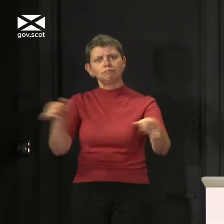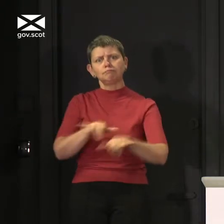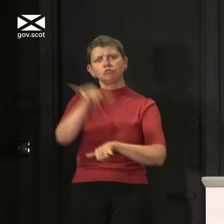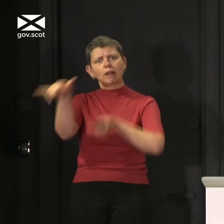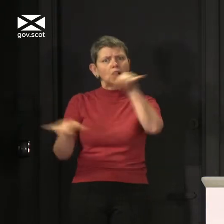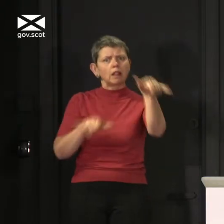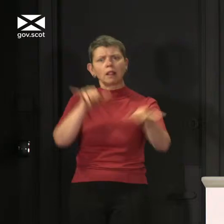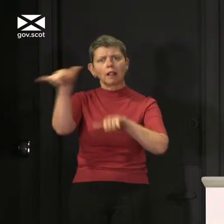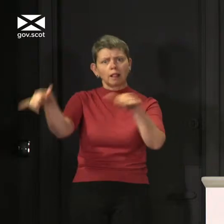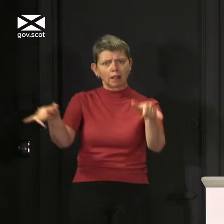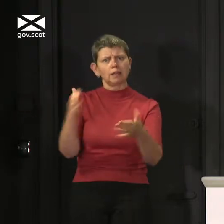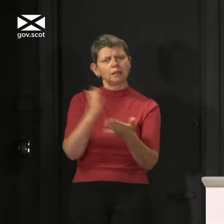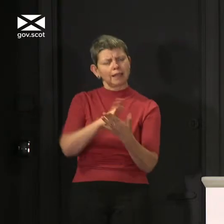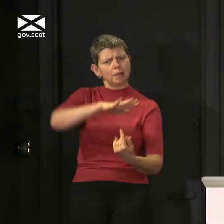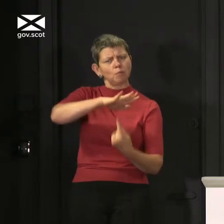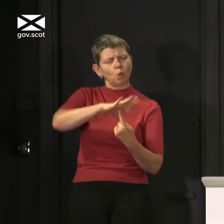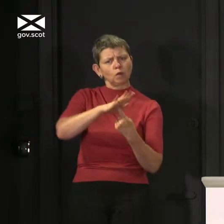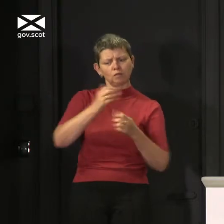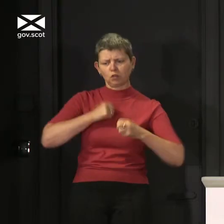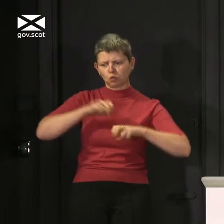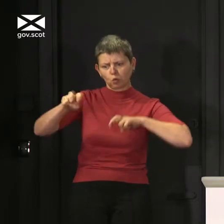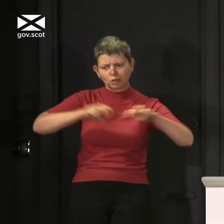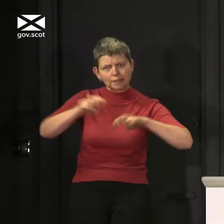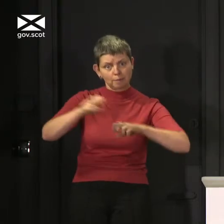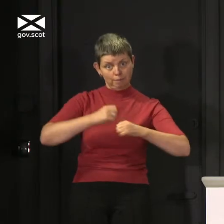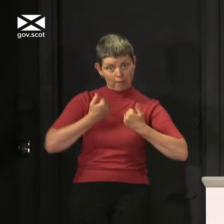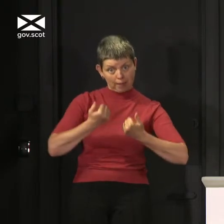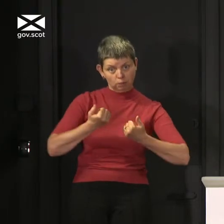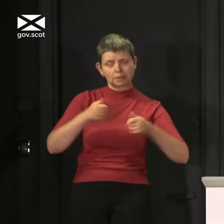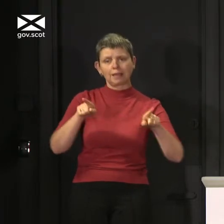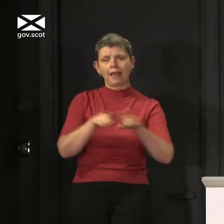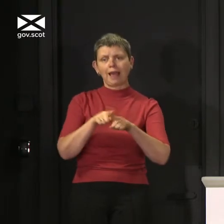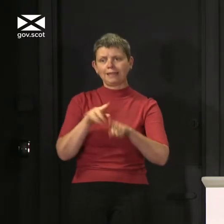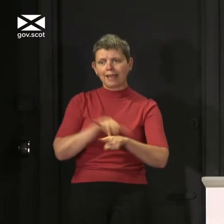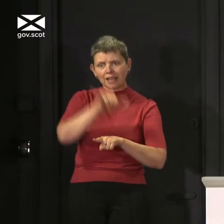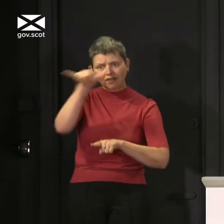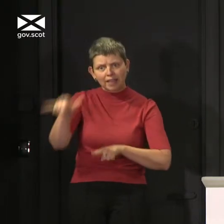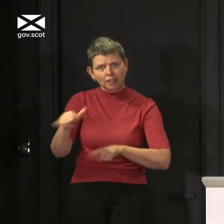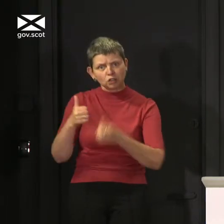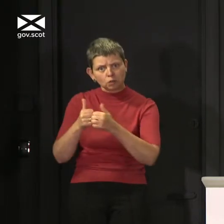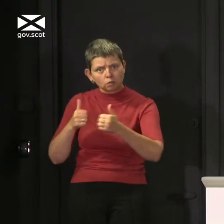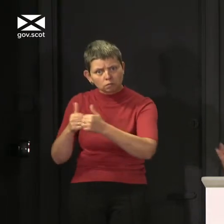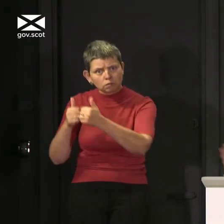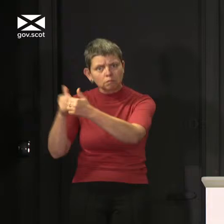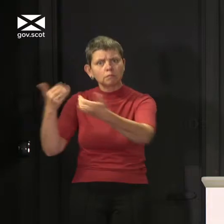important for our aviation sector and it's important for our economy, generally.